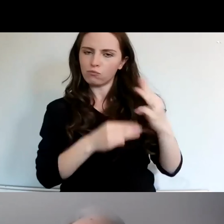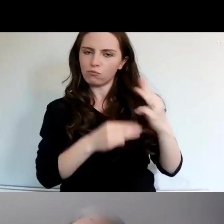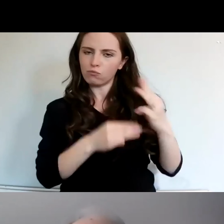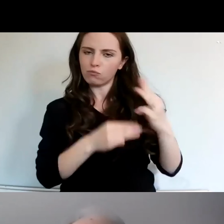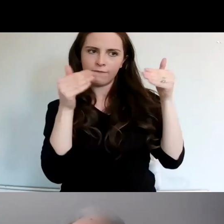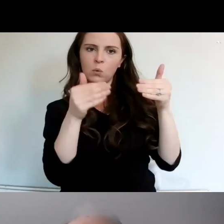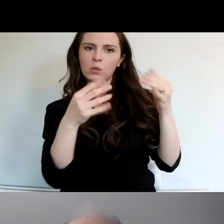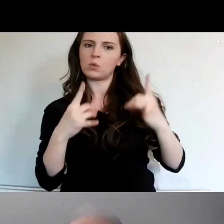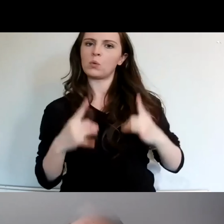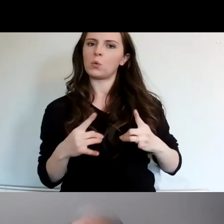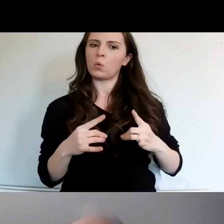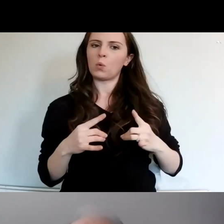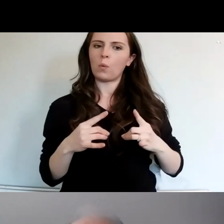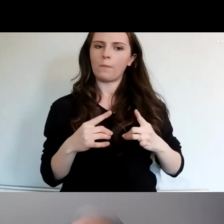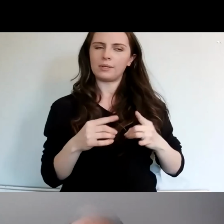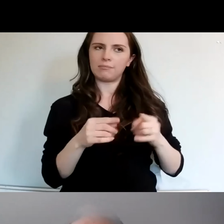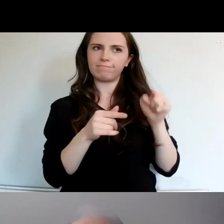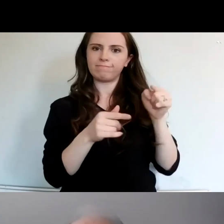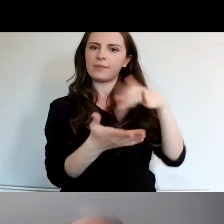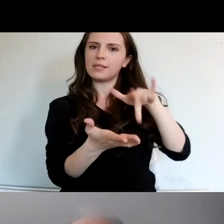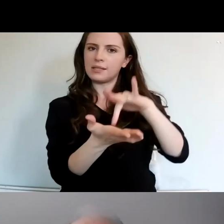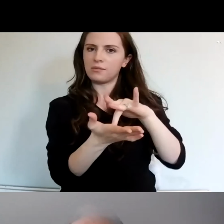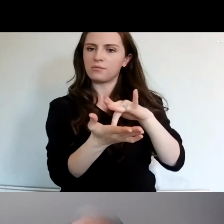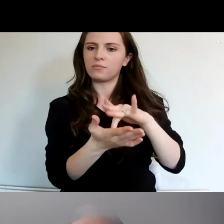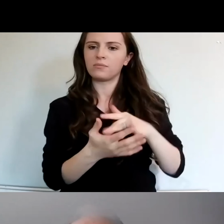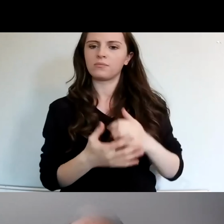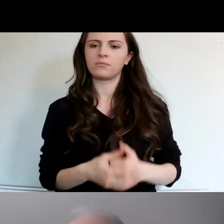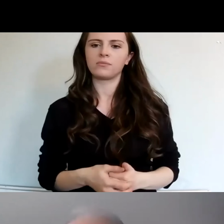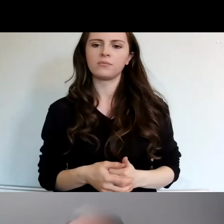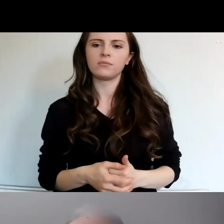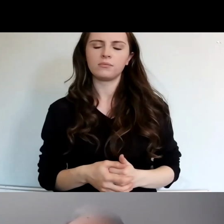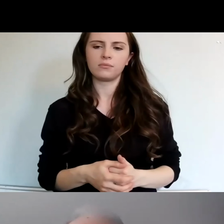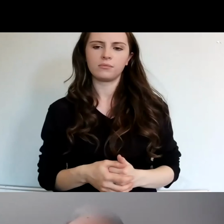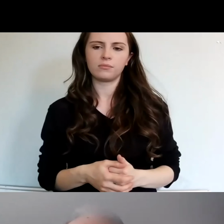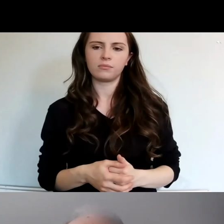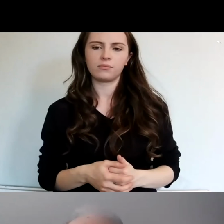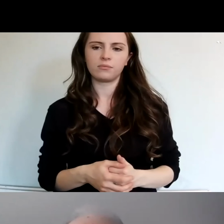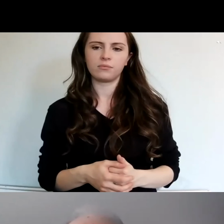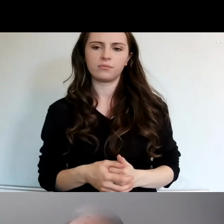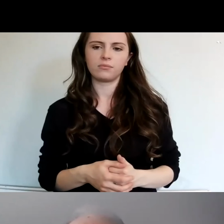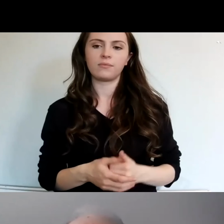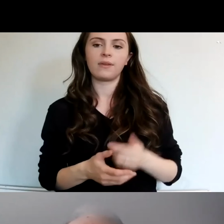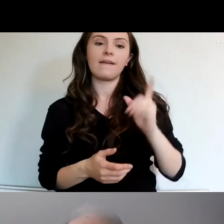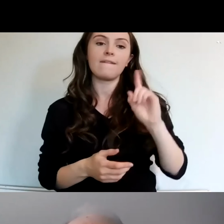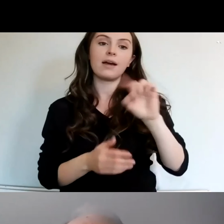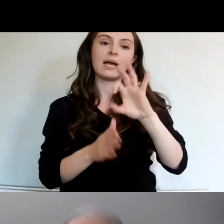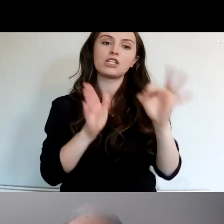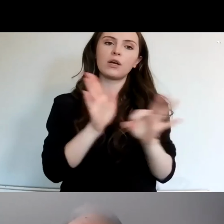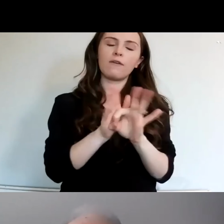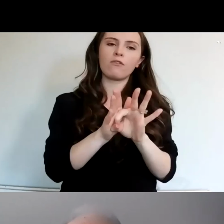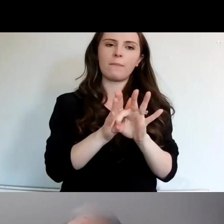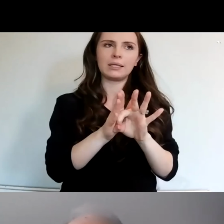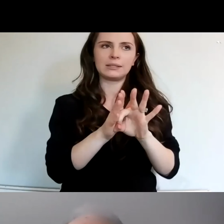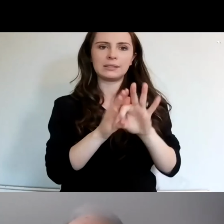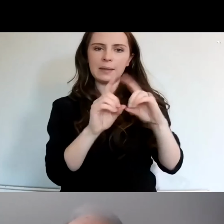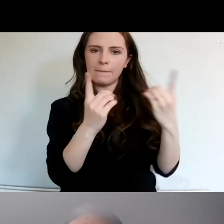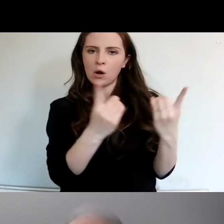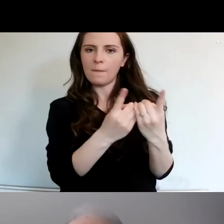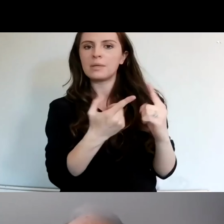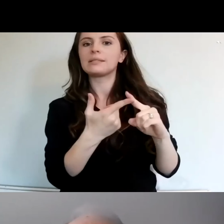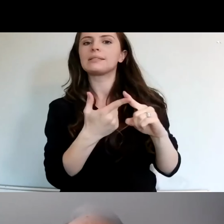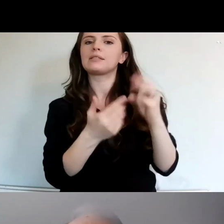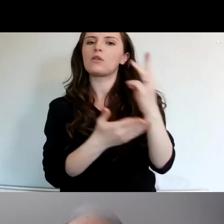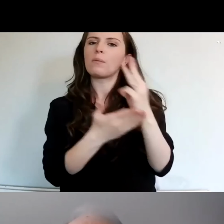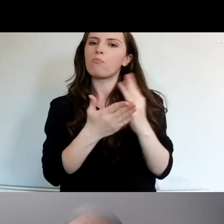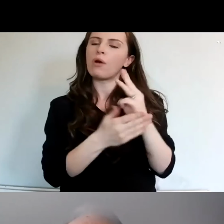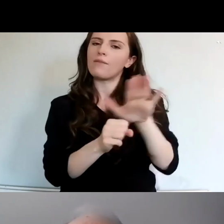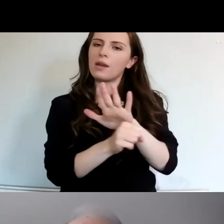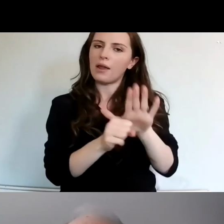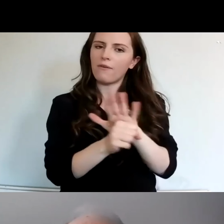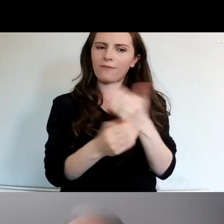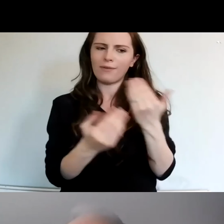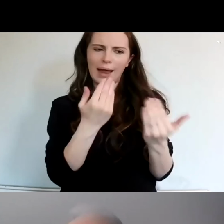We advise government departments, private sector on how to design,